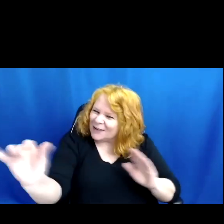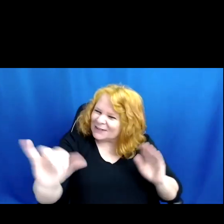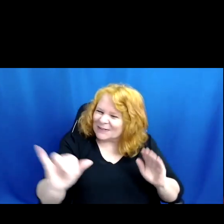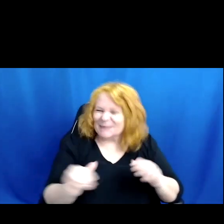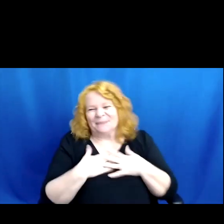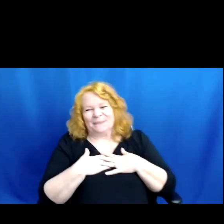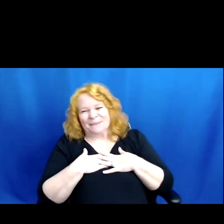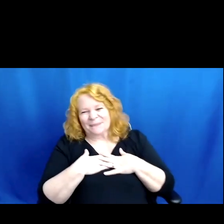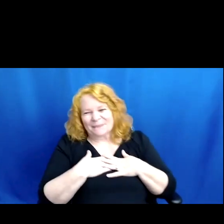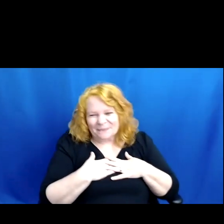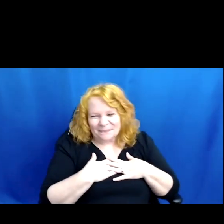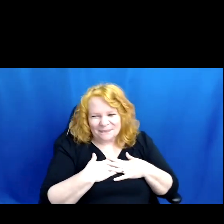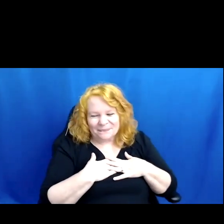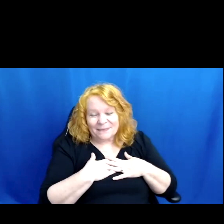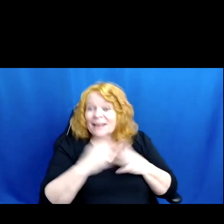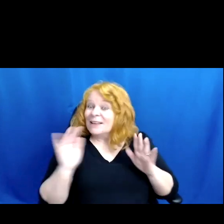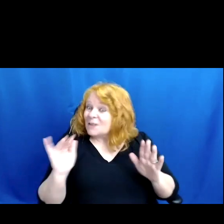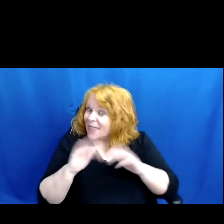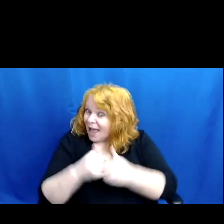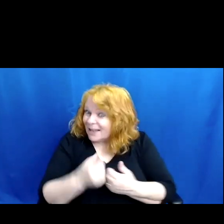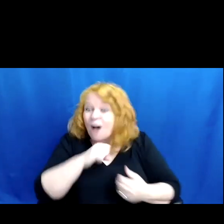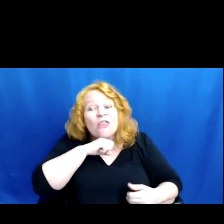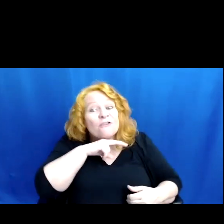So that is how our frog works.